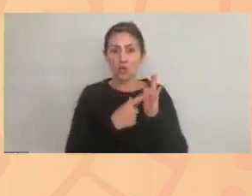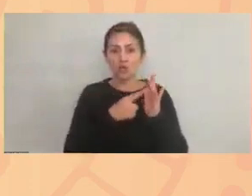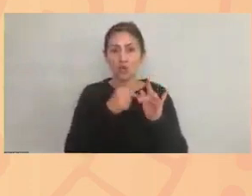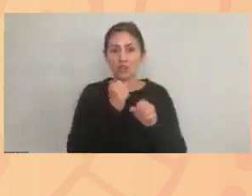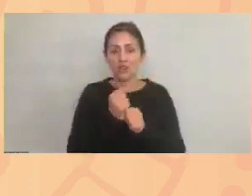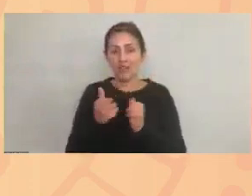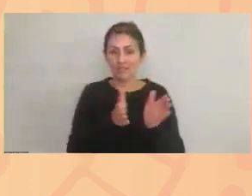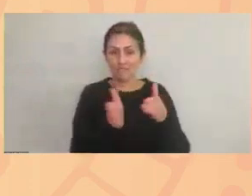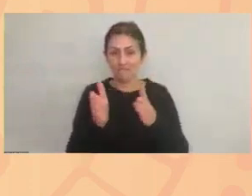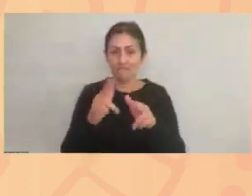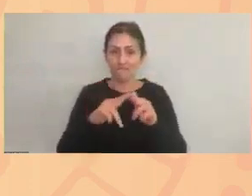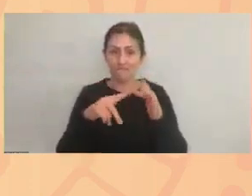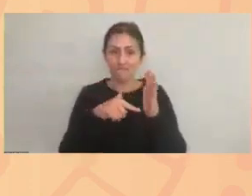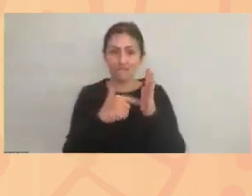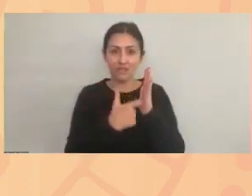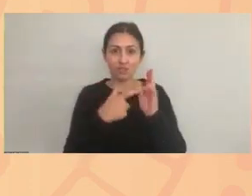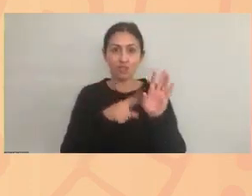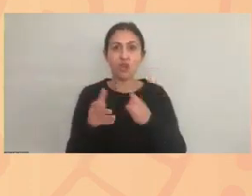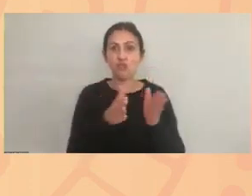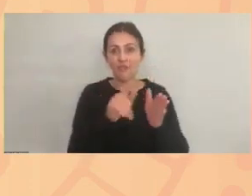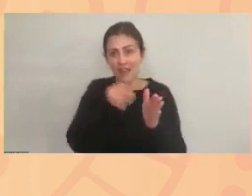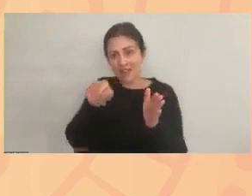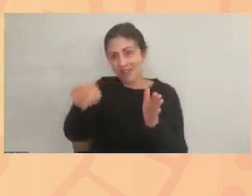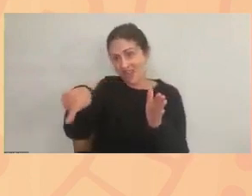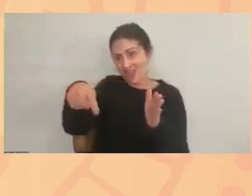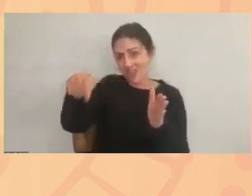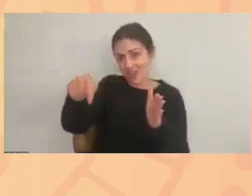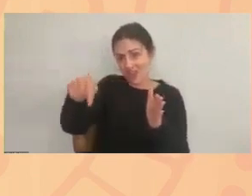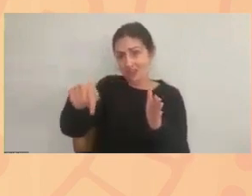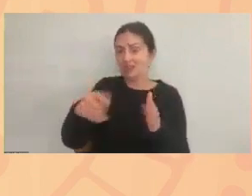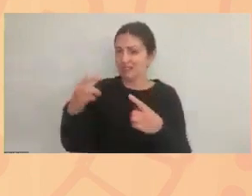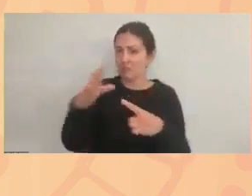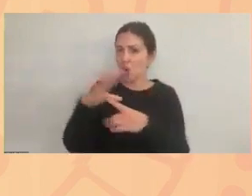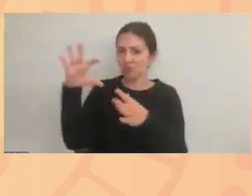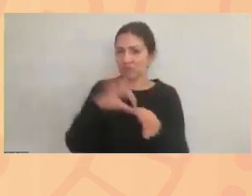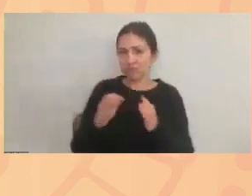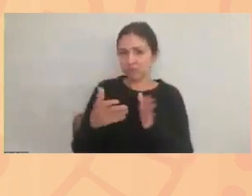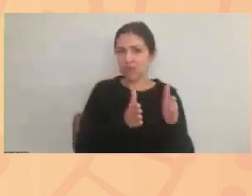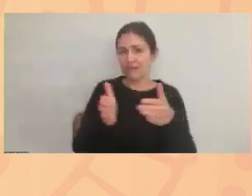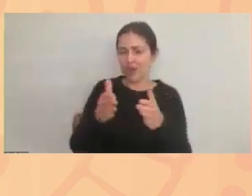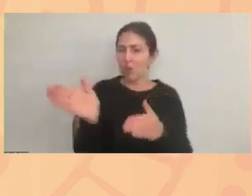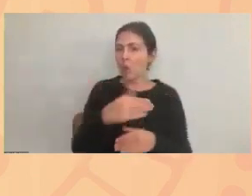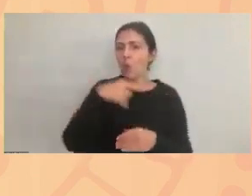which is a very important part to all of our local educators and everyone in our community.